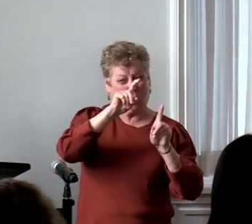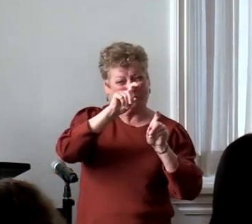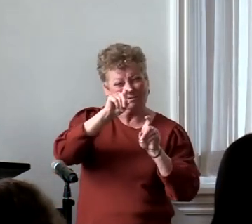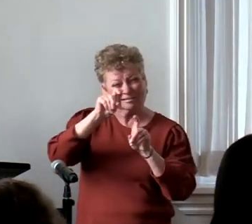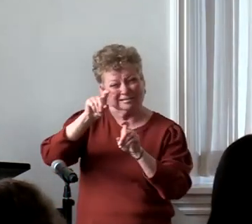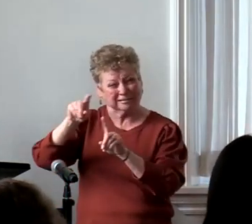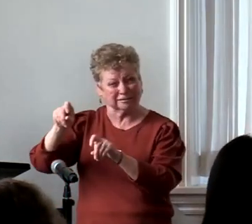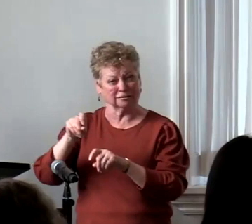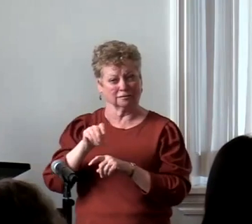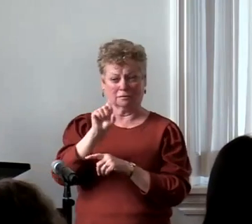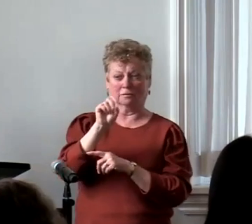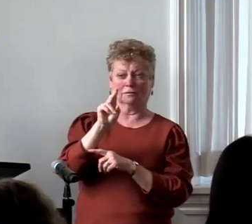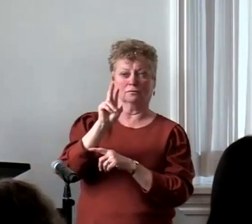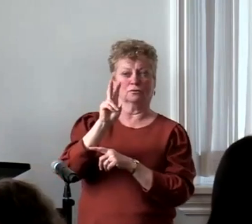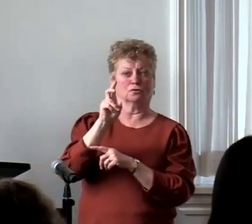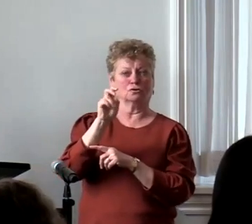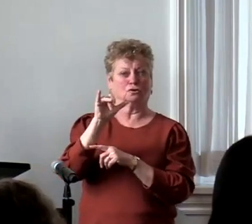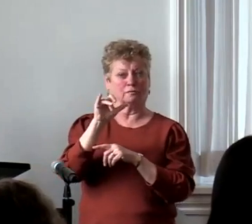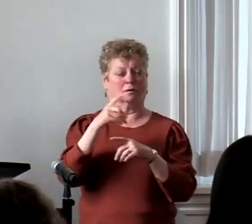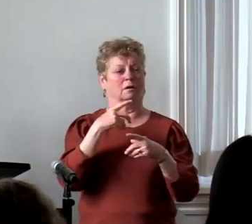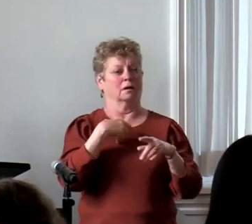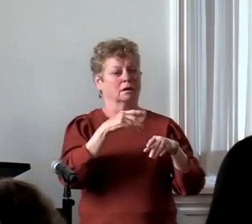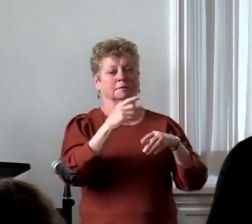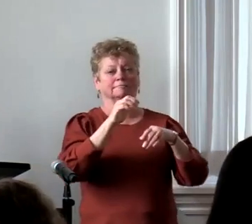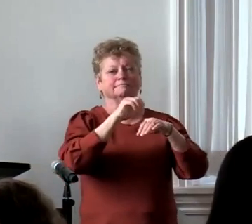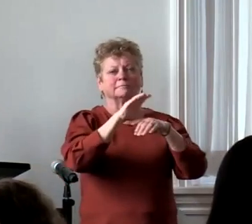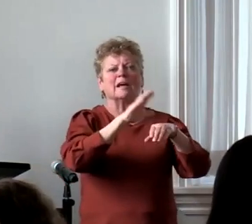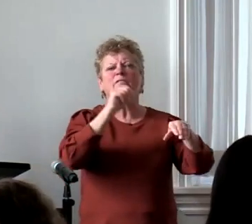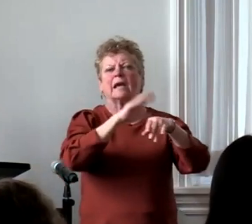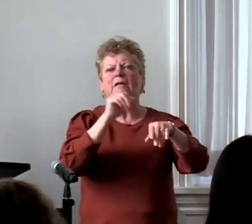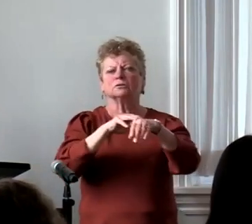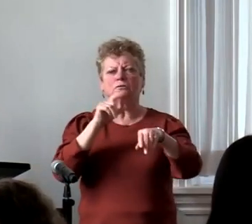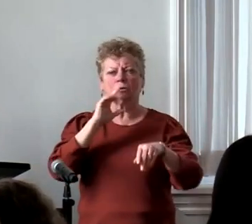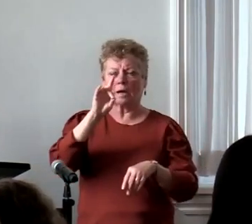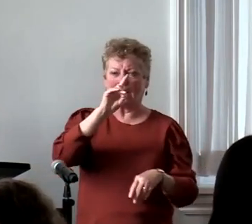And we sent invitations to 80,000 Nova Scotia households